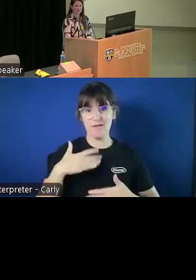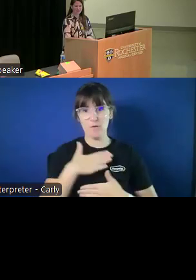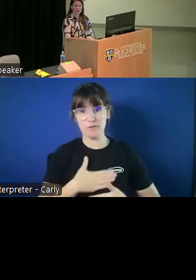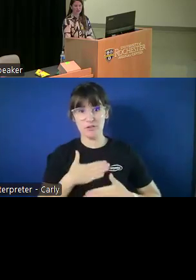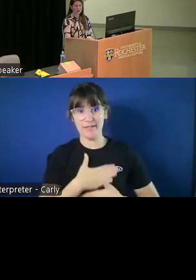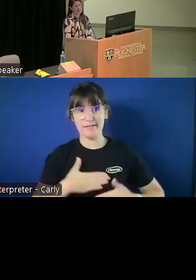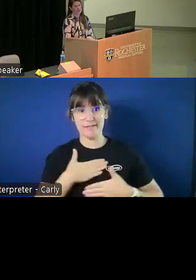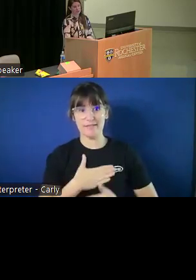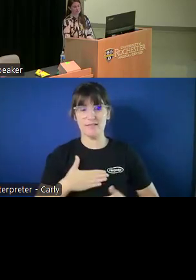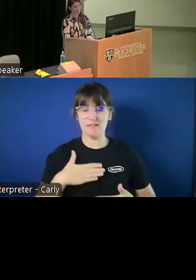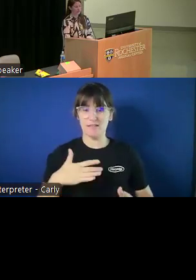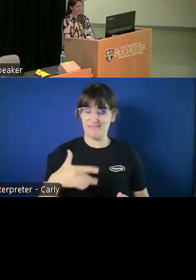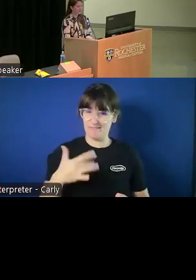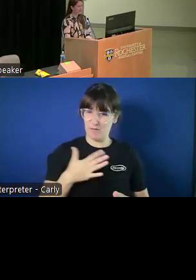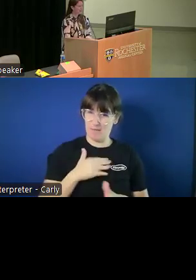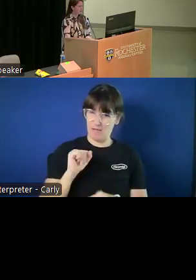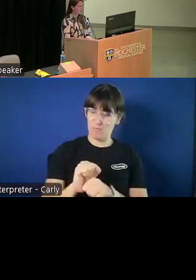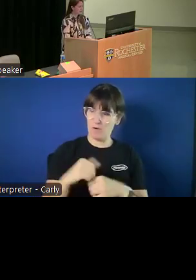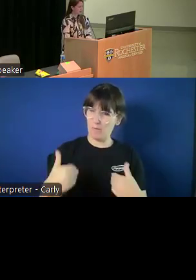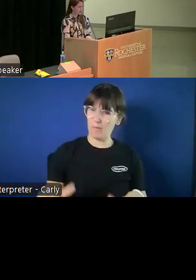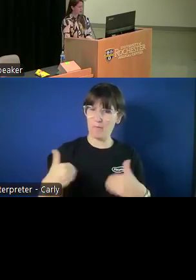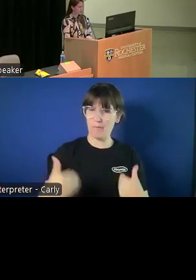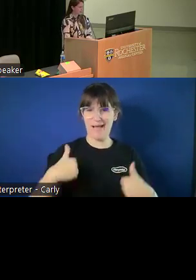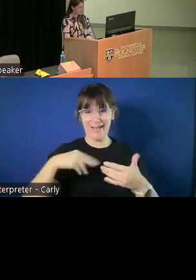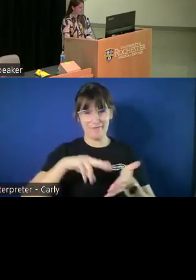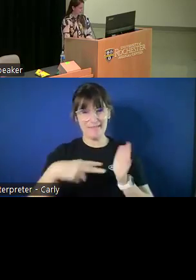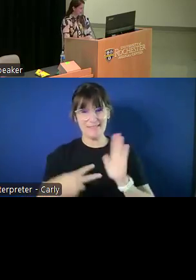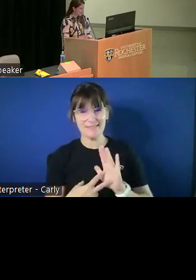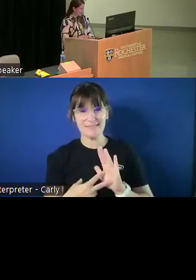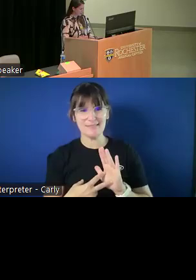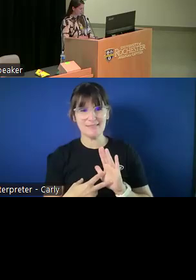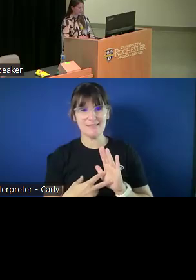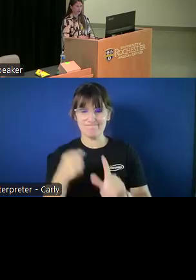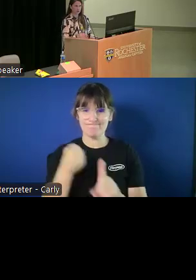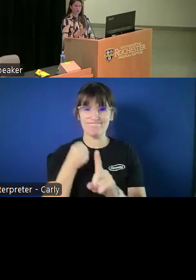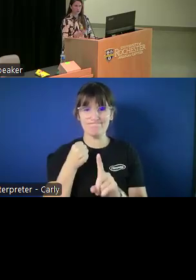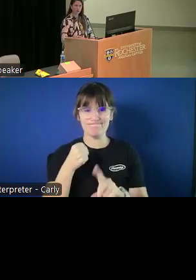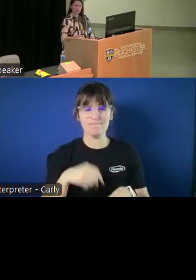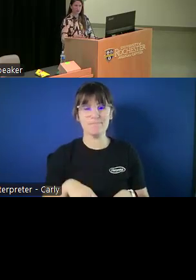you feel like your work is meaningful uh so these are some key areas that I think is important for